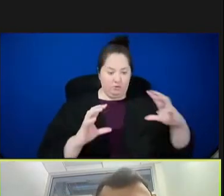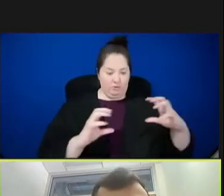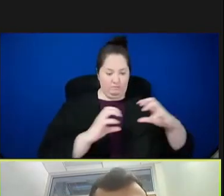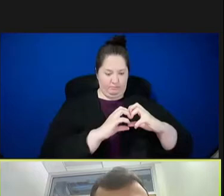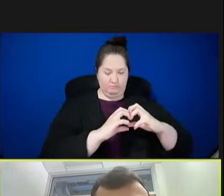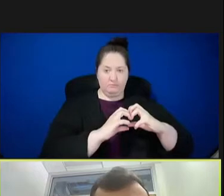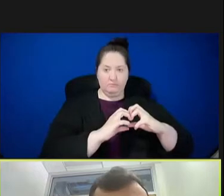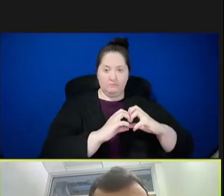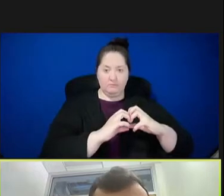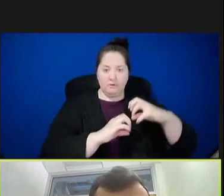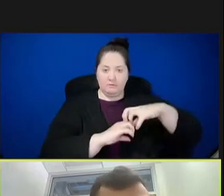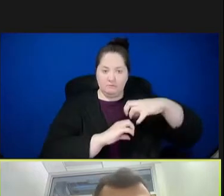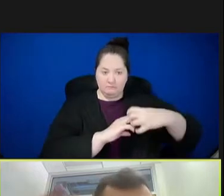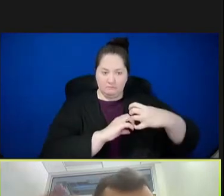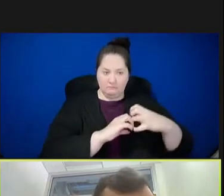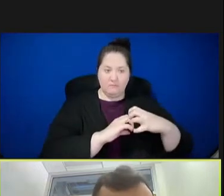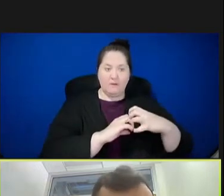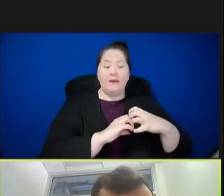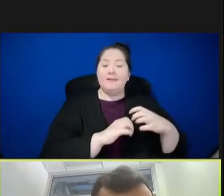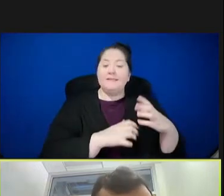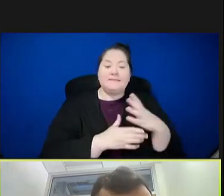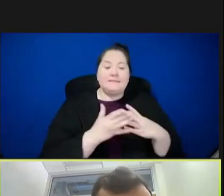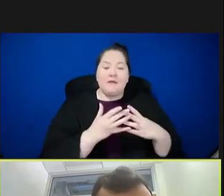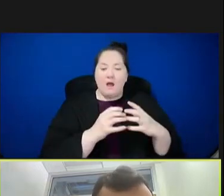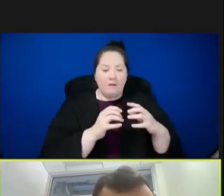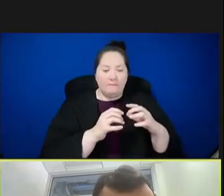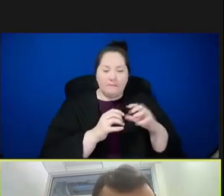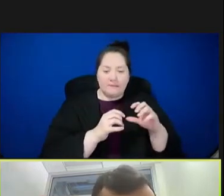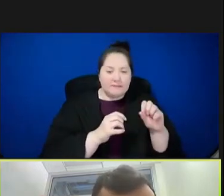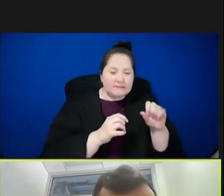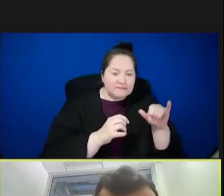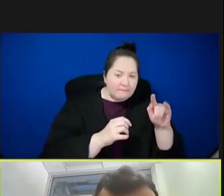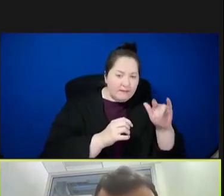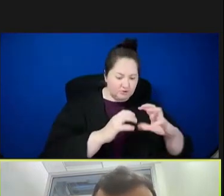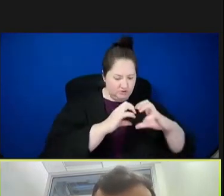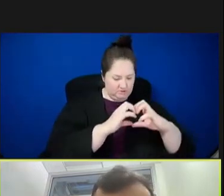And then you can, in some sort of symmetric arrangement, in this case it's an icosahedron,